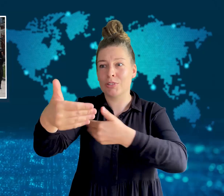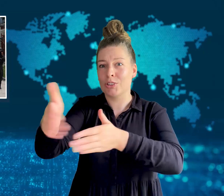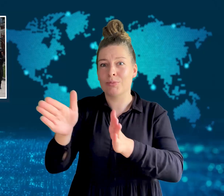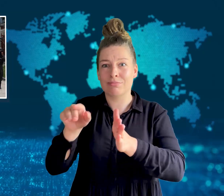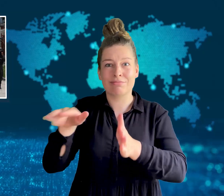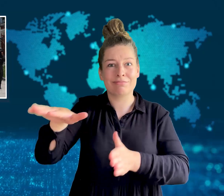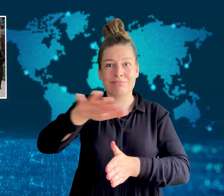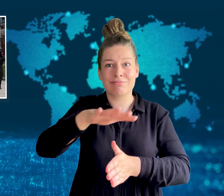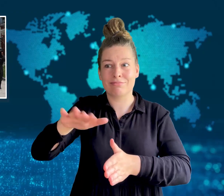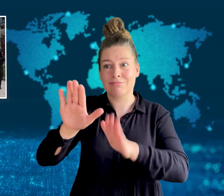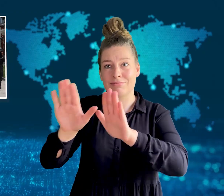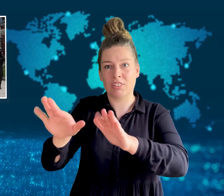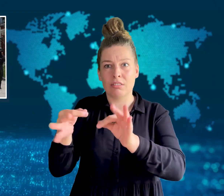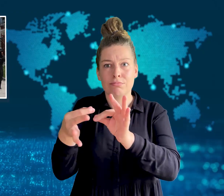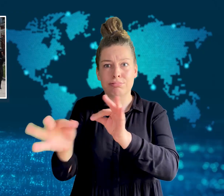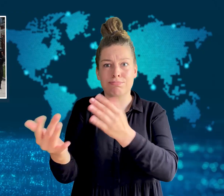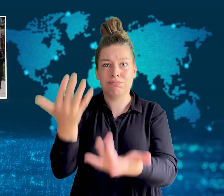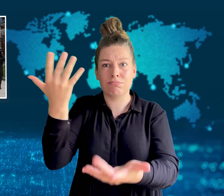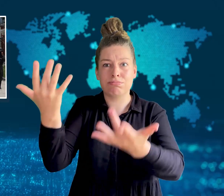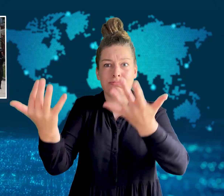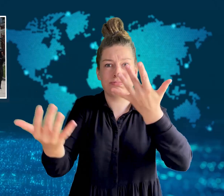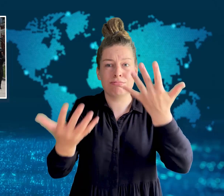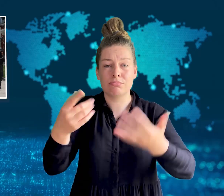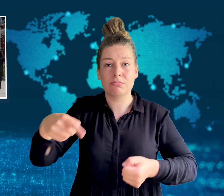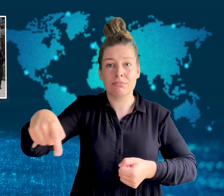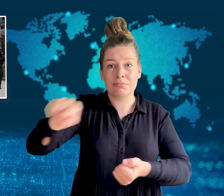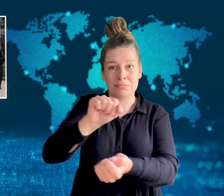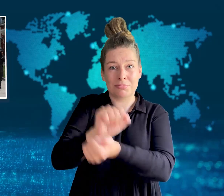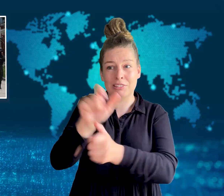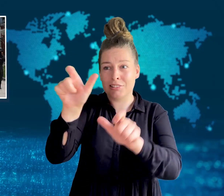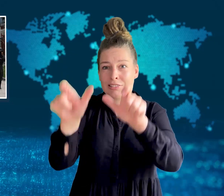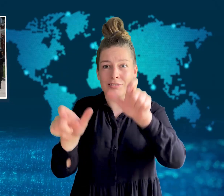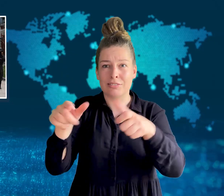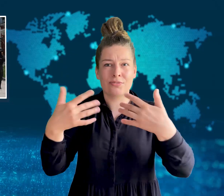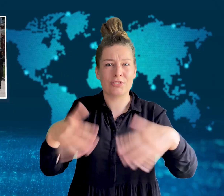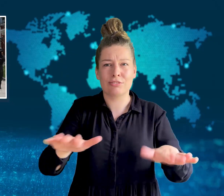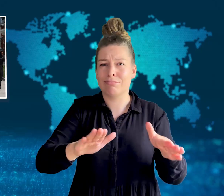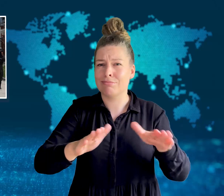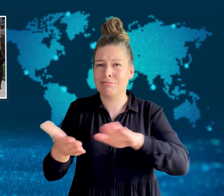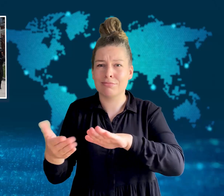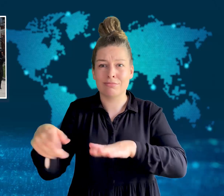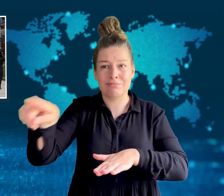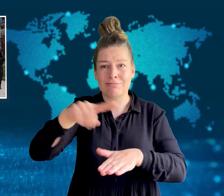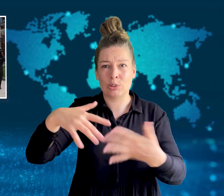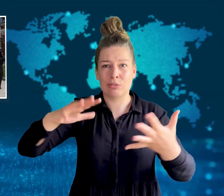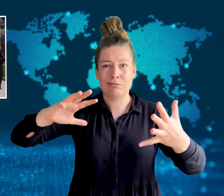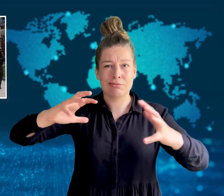The rival gang then set fire to the jail cells with oil, burning